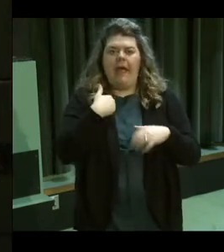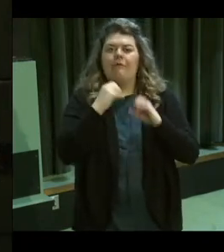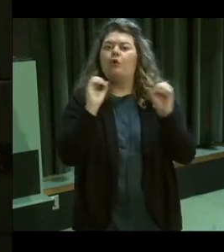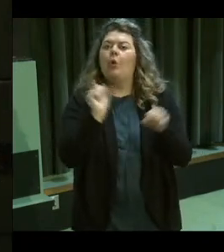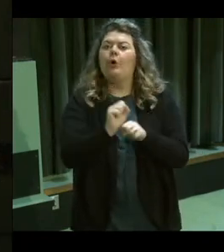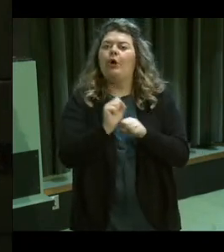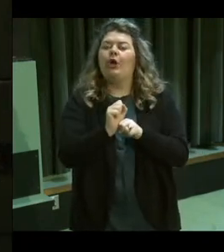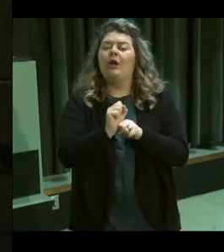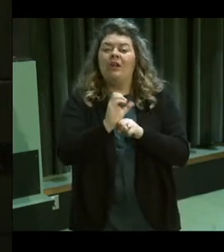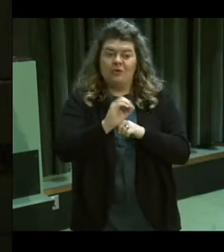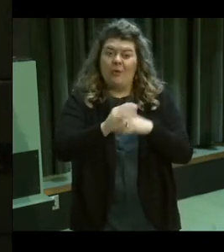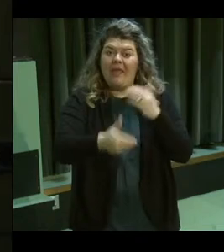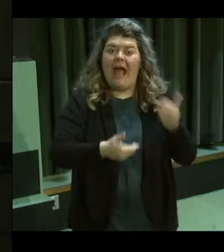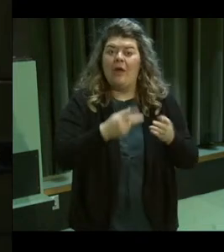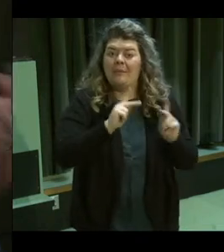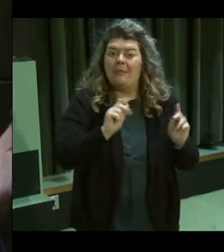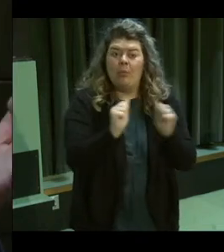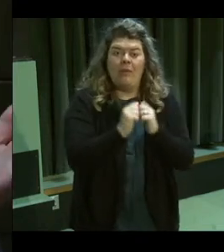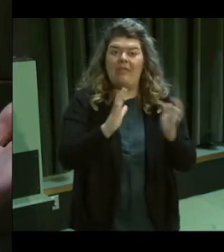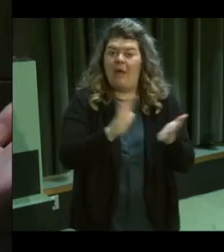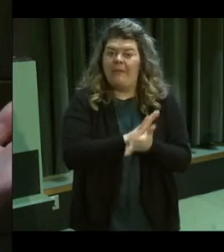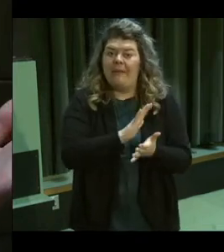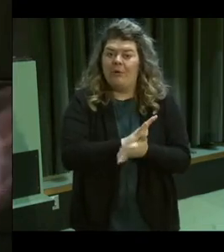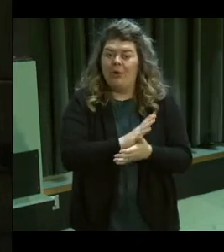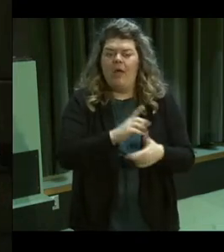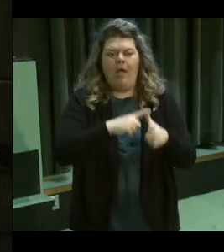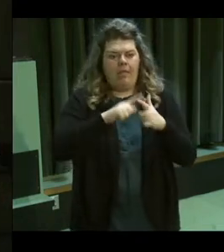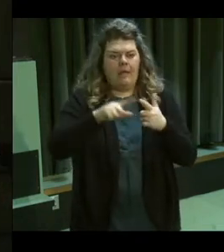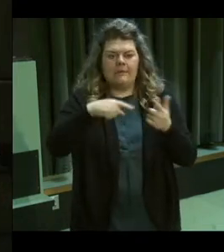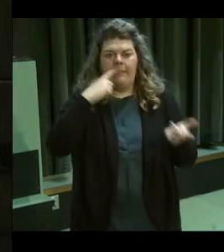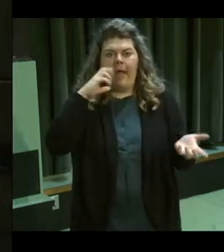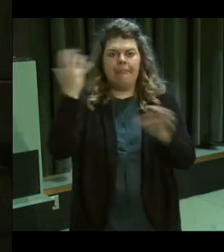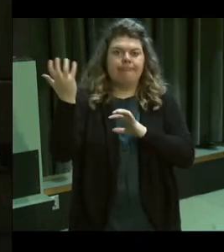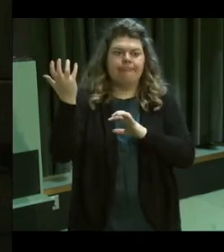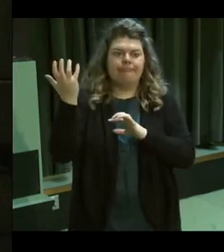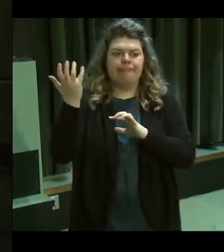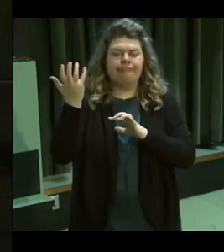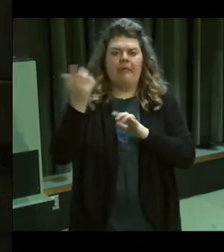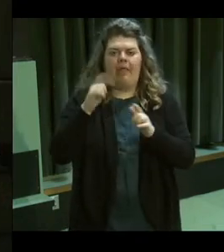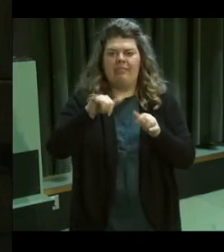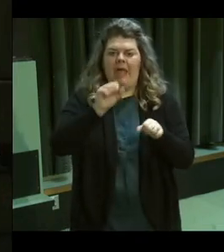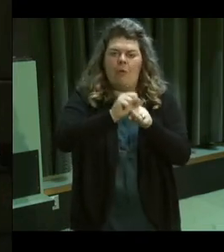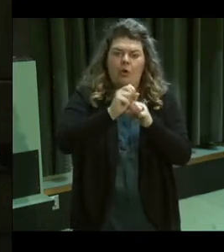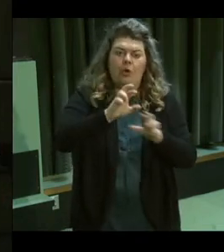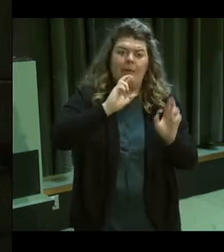any labor. So they hire these workers. And then when something